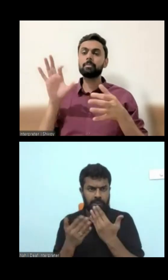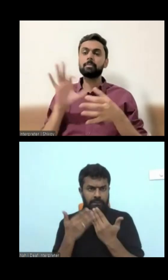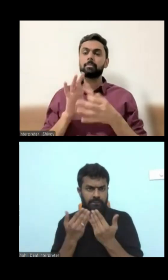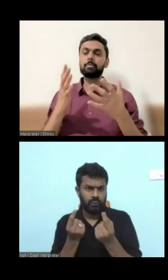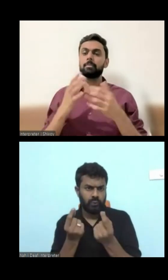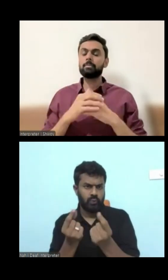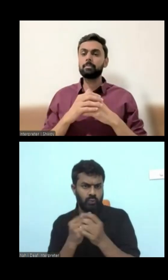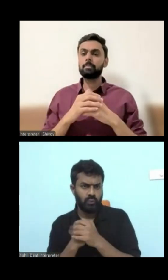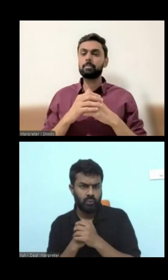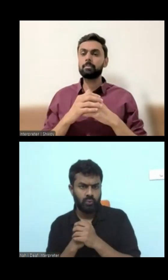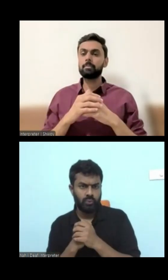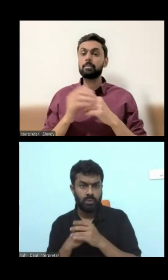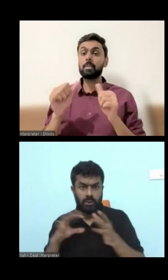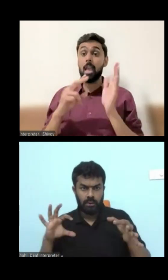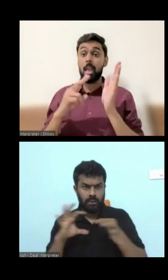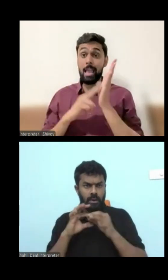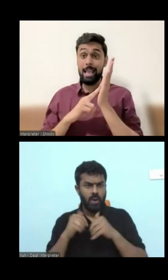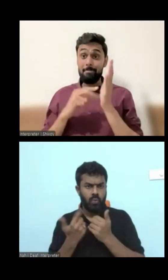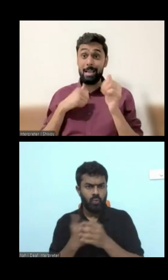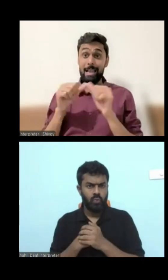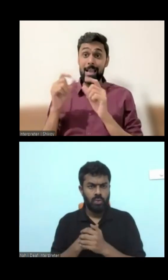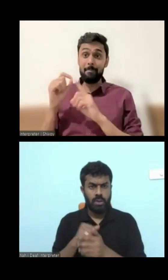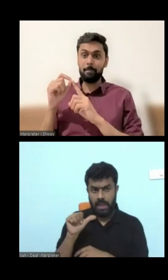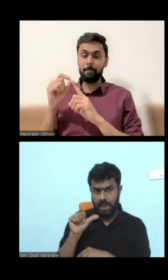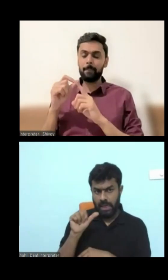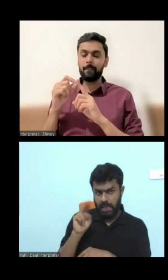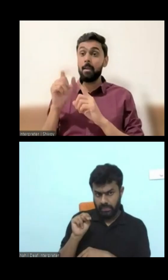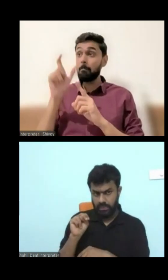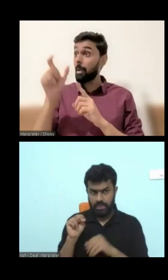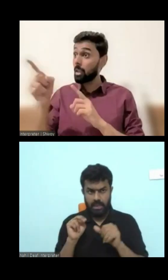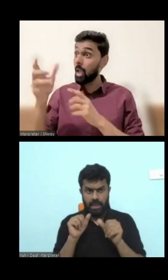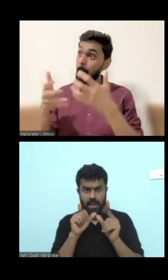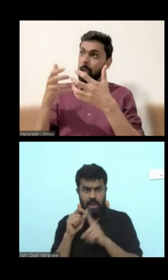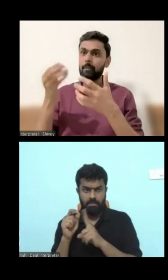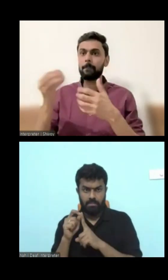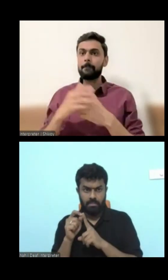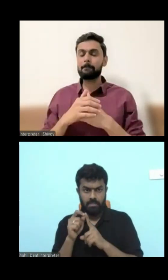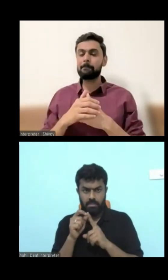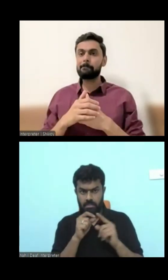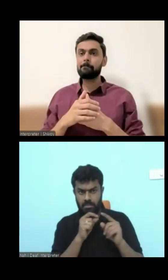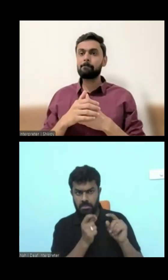This itself as per the user needs. So, for example, I'll give you an example. So, let's say if you are a person with low vision.